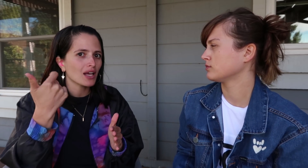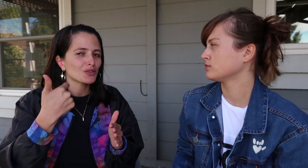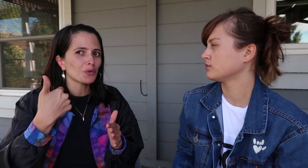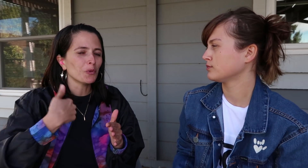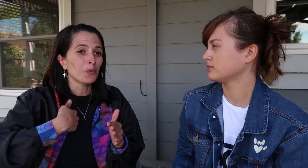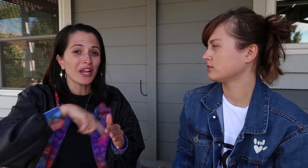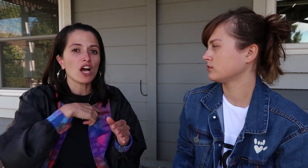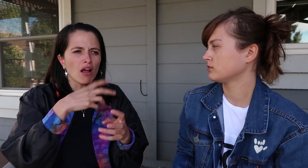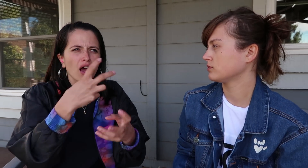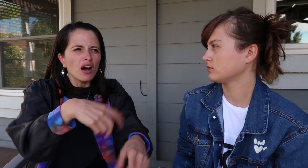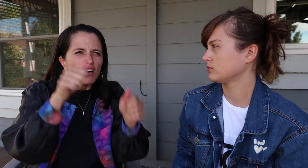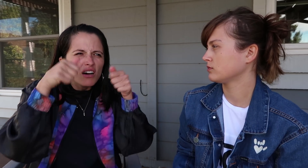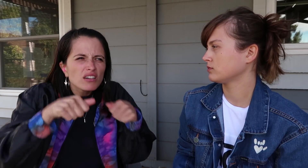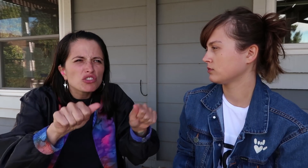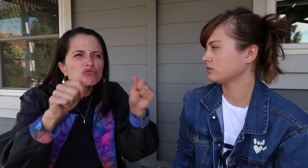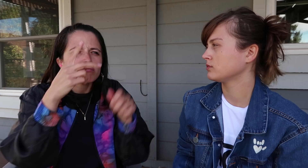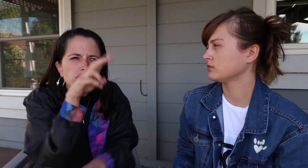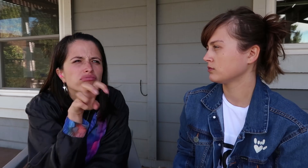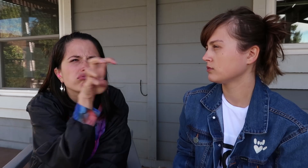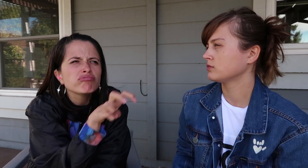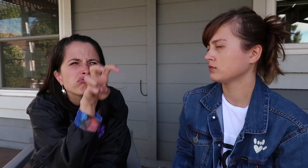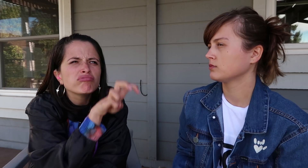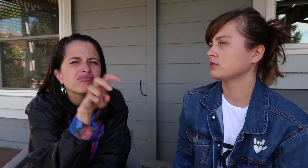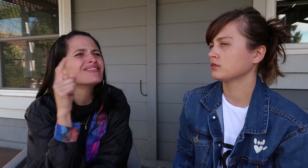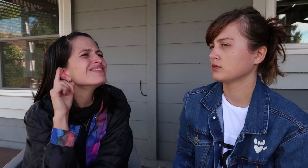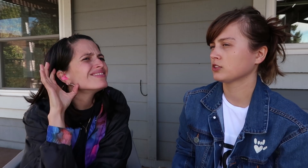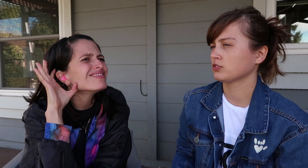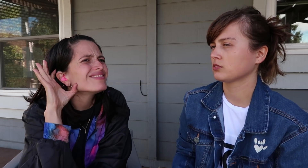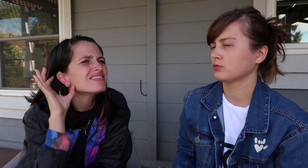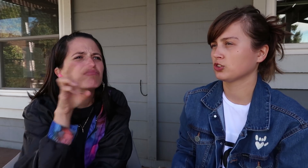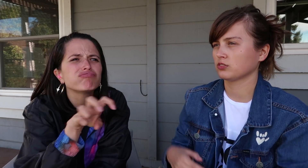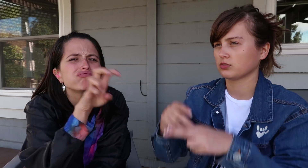Because we have to put in extra effort trying to make out what is being said.